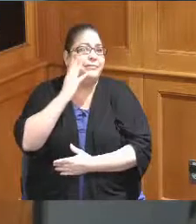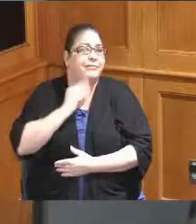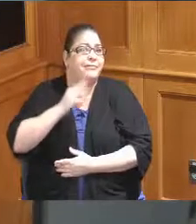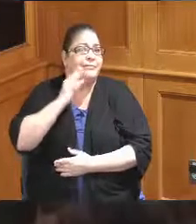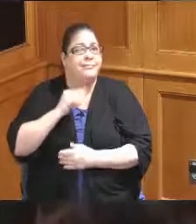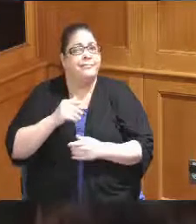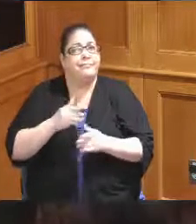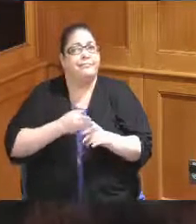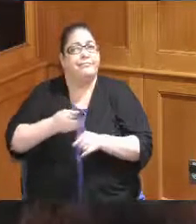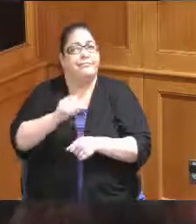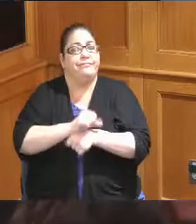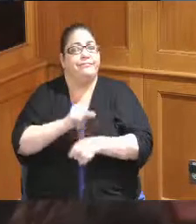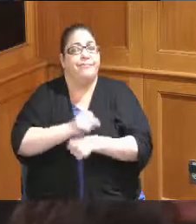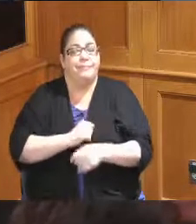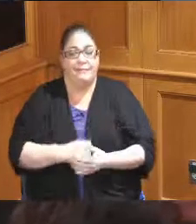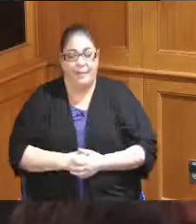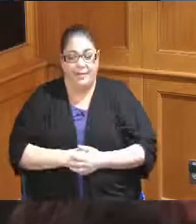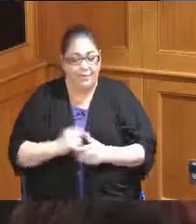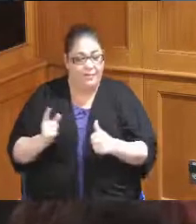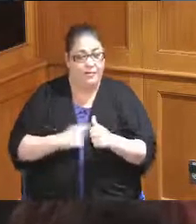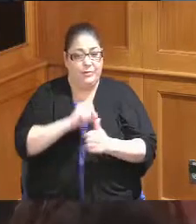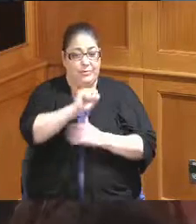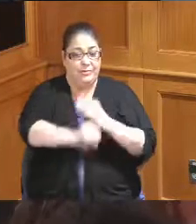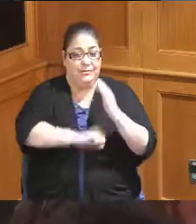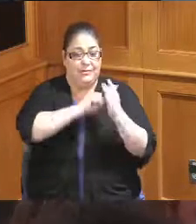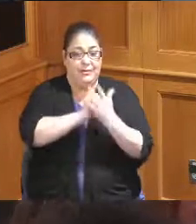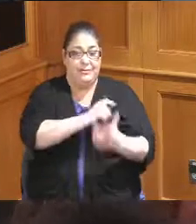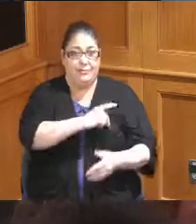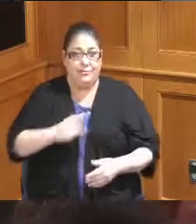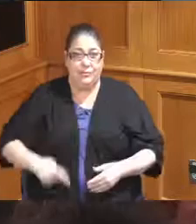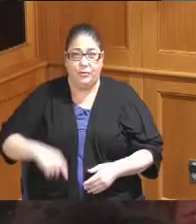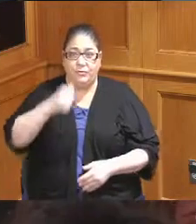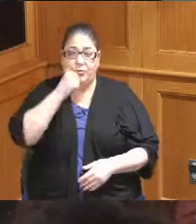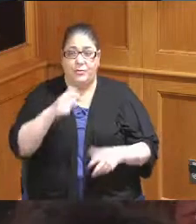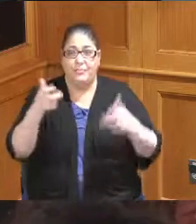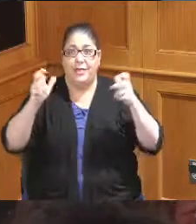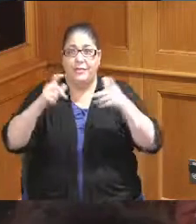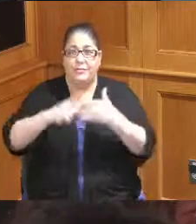whereas in her first season as head coach of the Princeton girls basketball program coach Davis